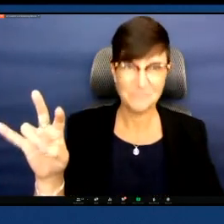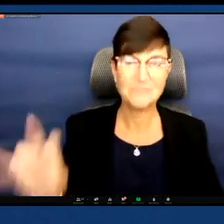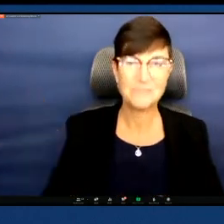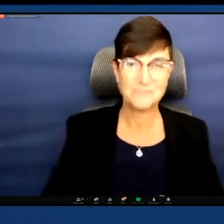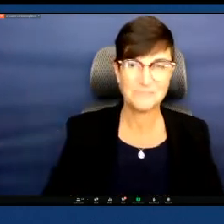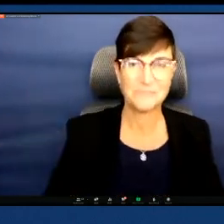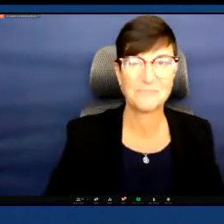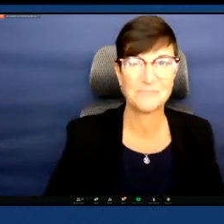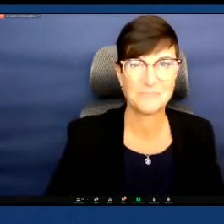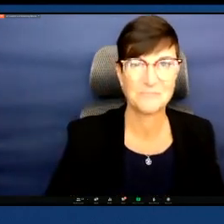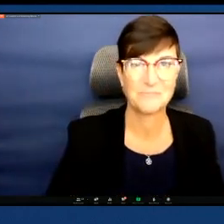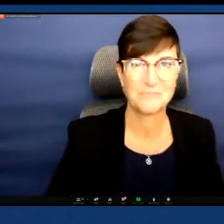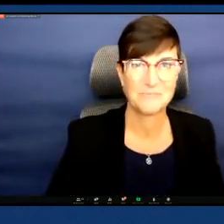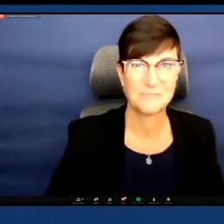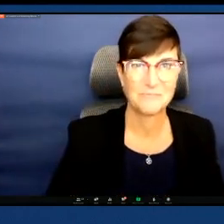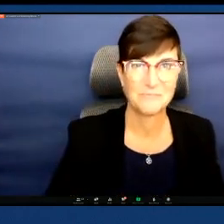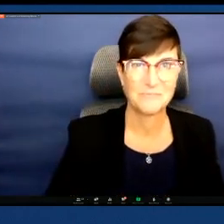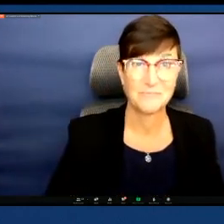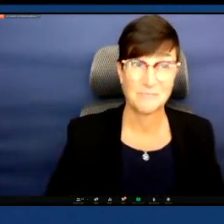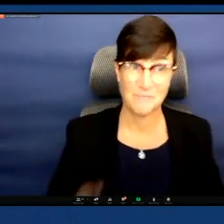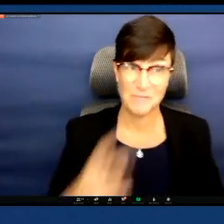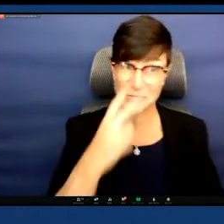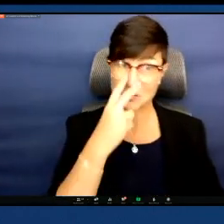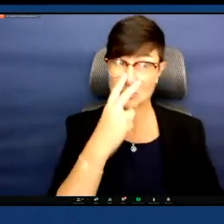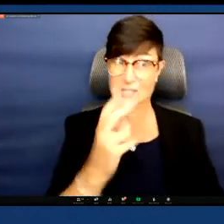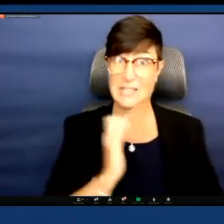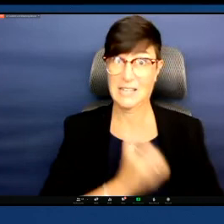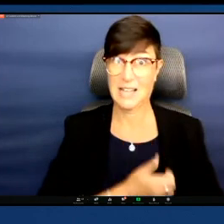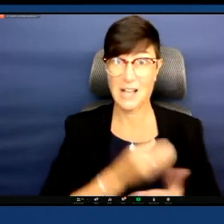is quite complex, with 177 separate funds included.